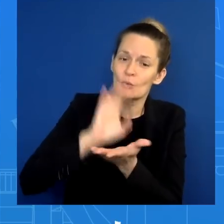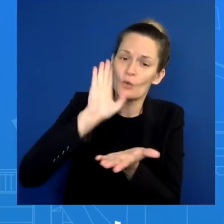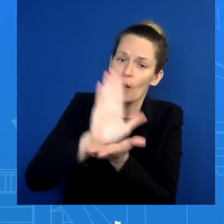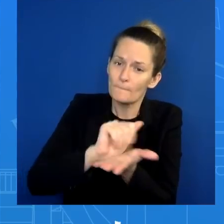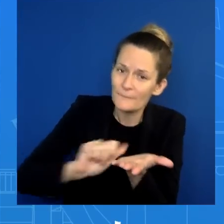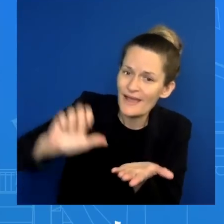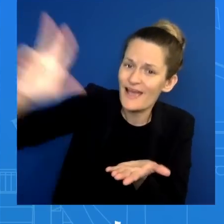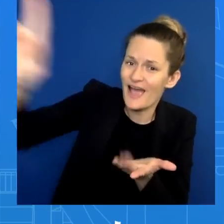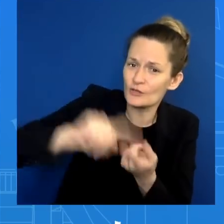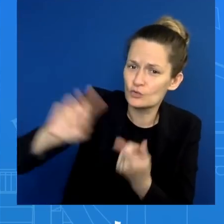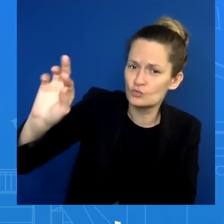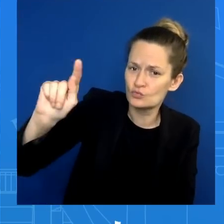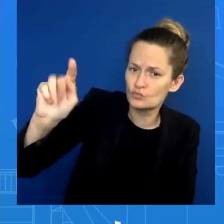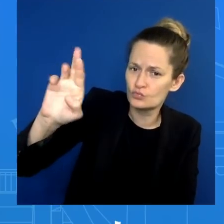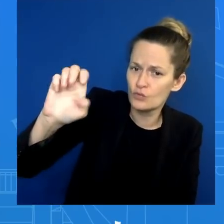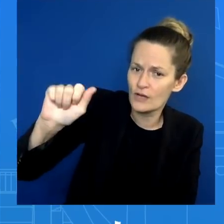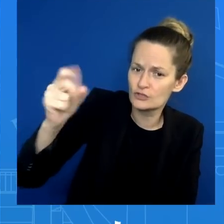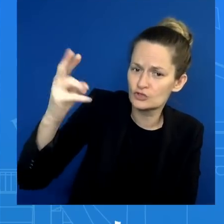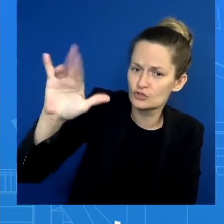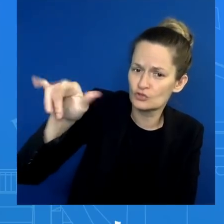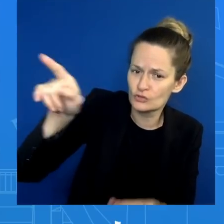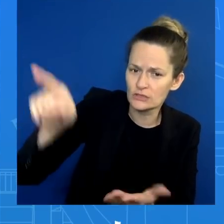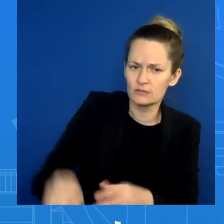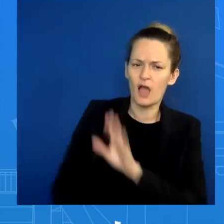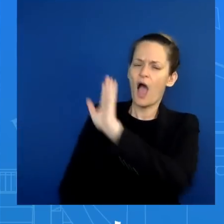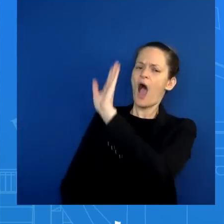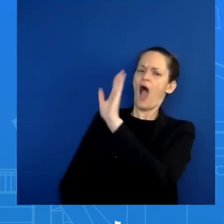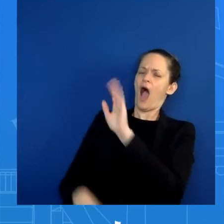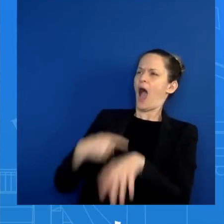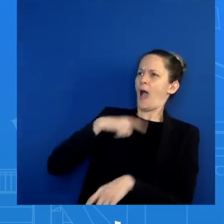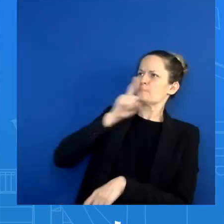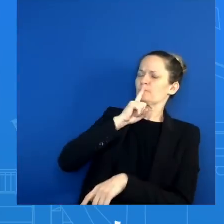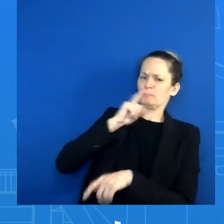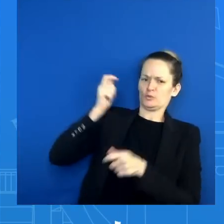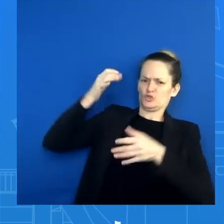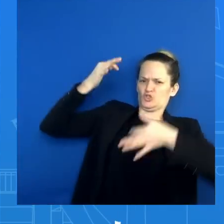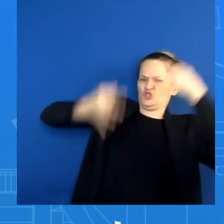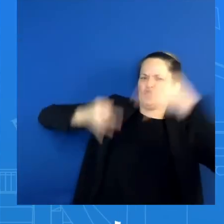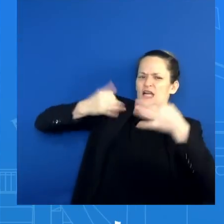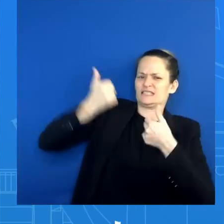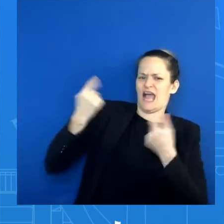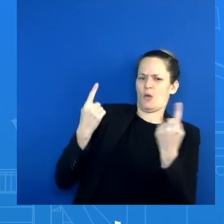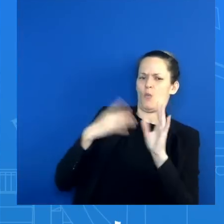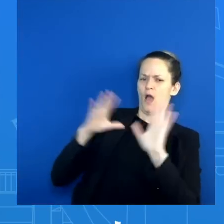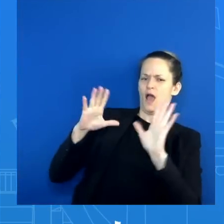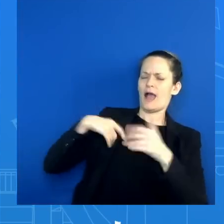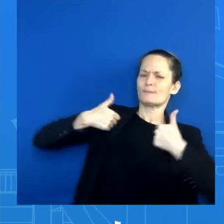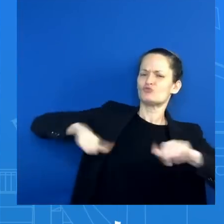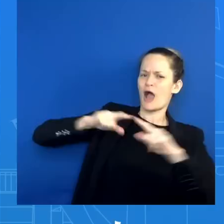I'm just trying to understand I think is some of my colleagues are. Yeah. If what you guys are saying here is basically the president